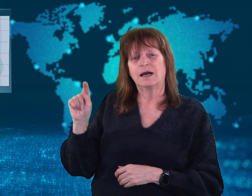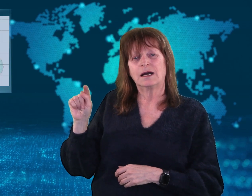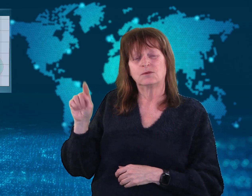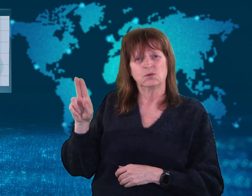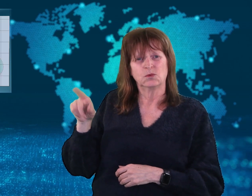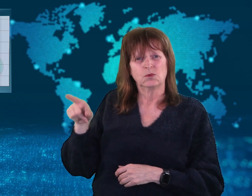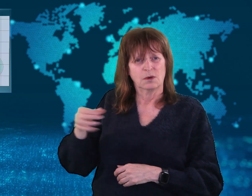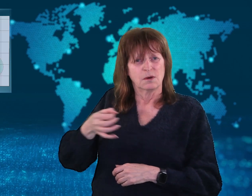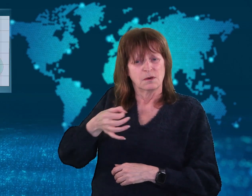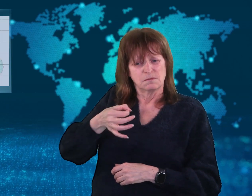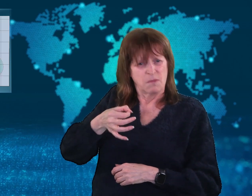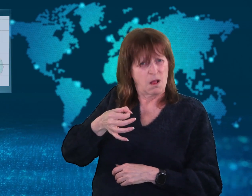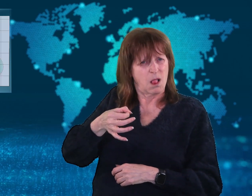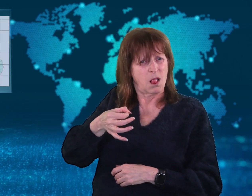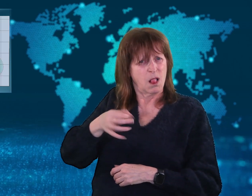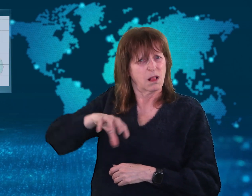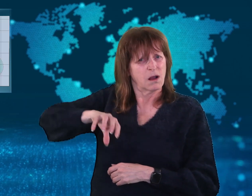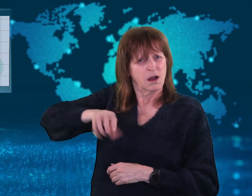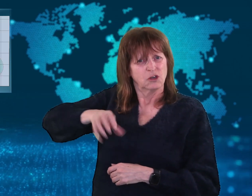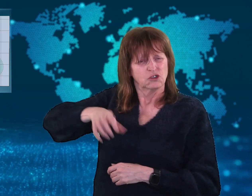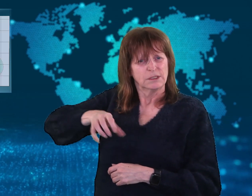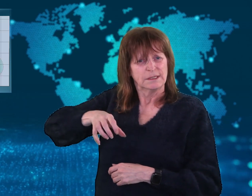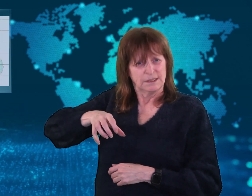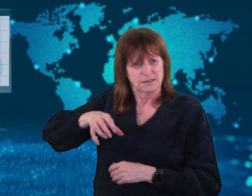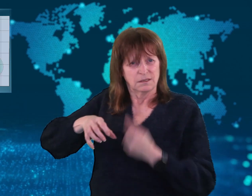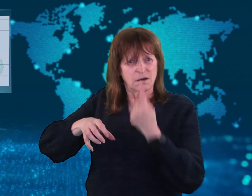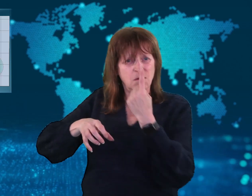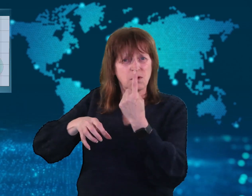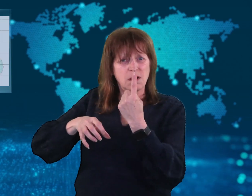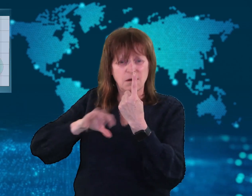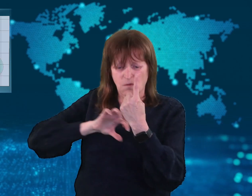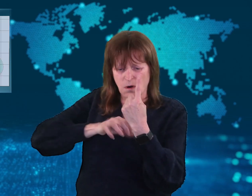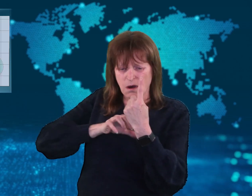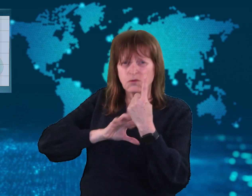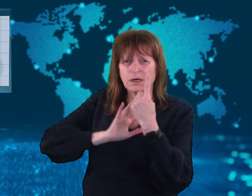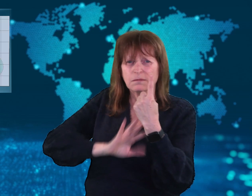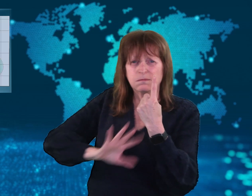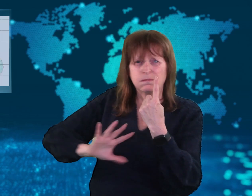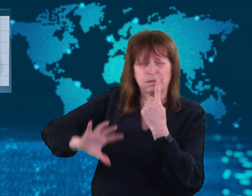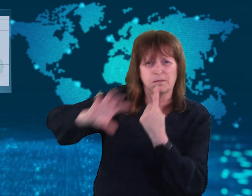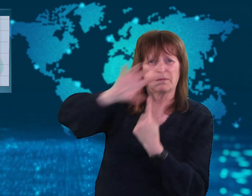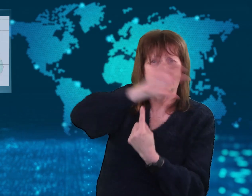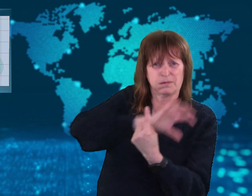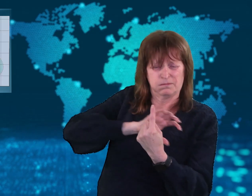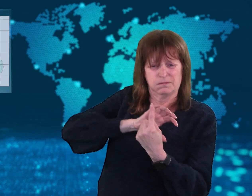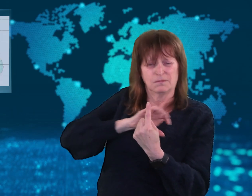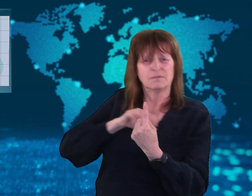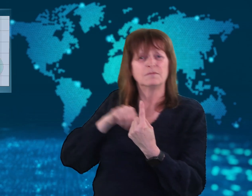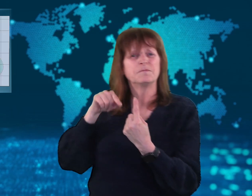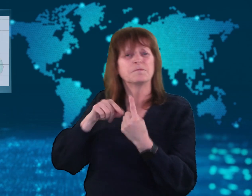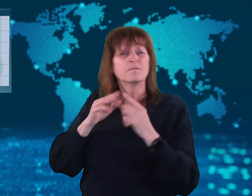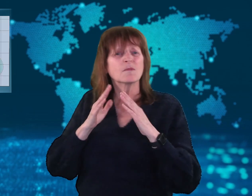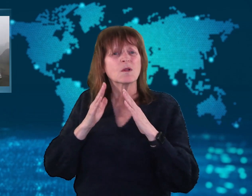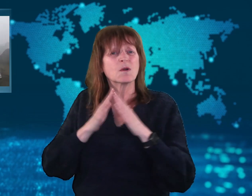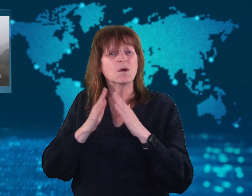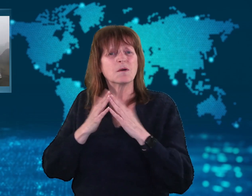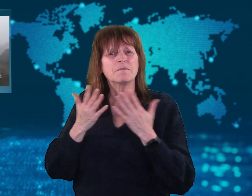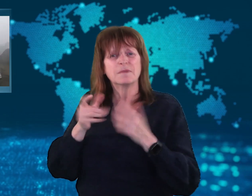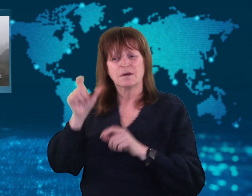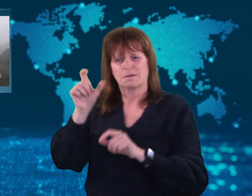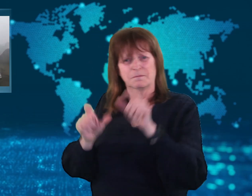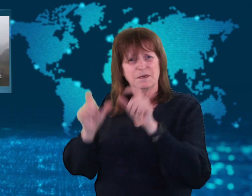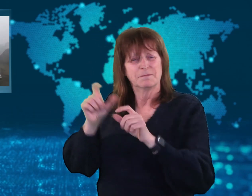climate change legally accountable for the impact of climate change.